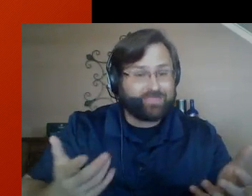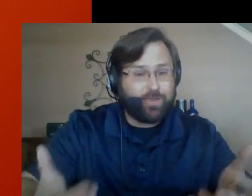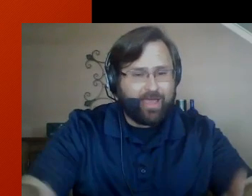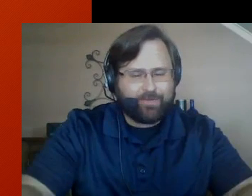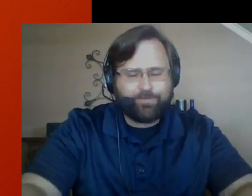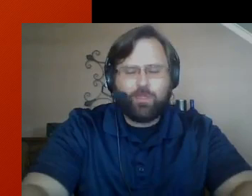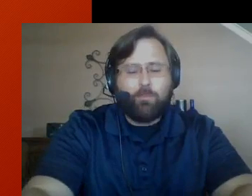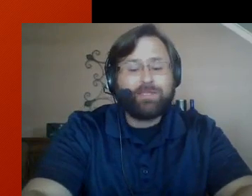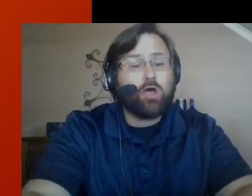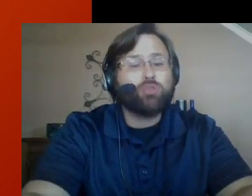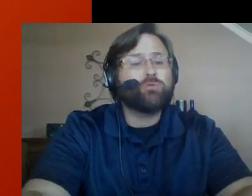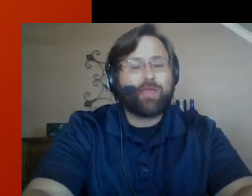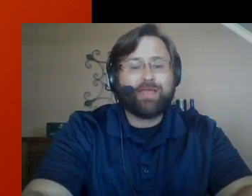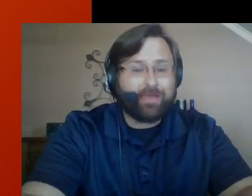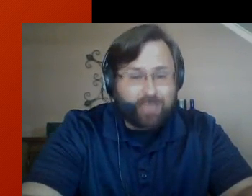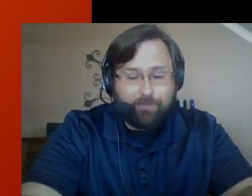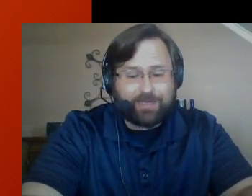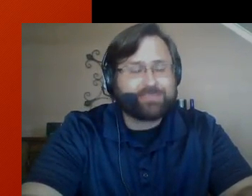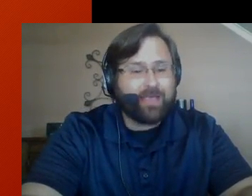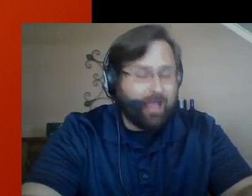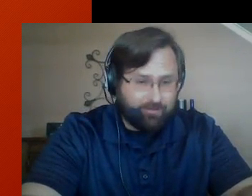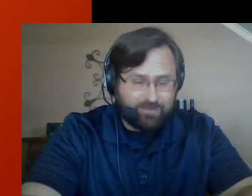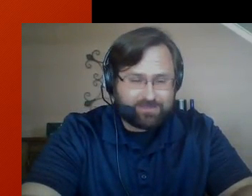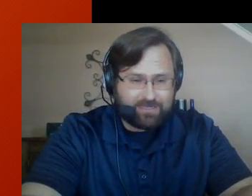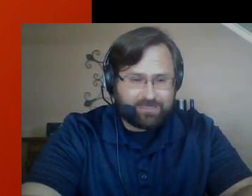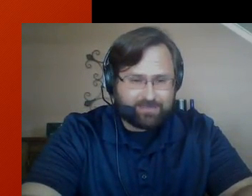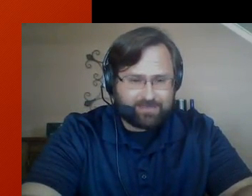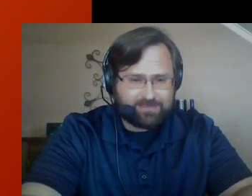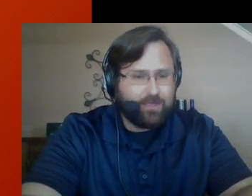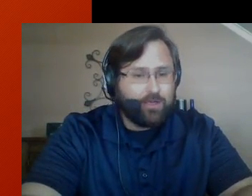that's okay but it's also okay to make topics out of these sentences